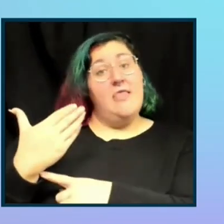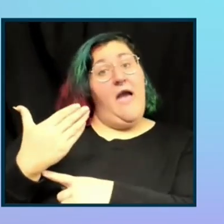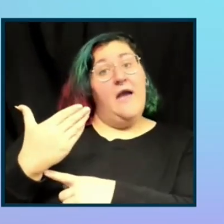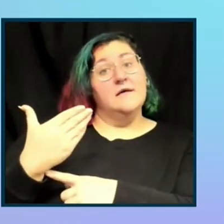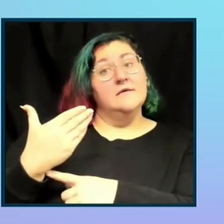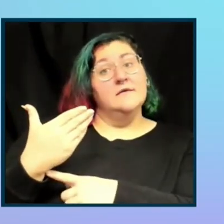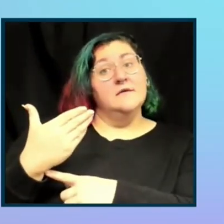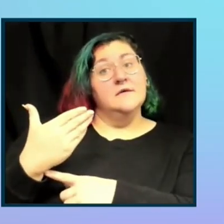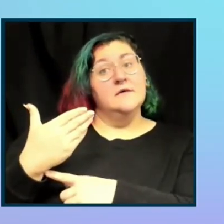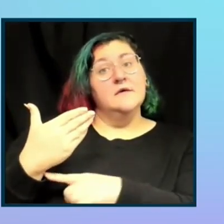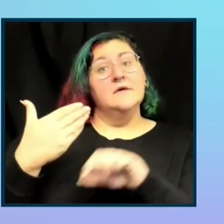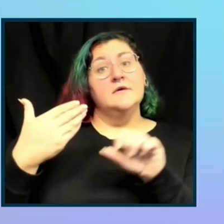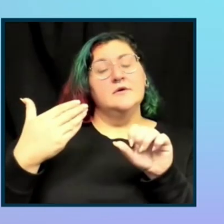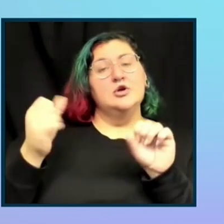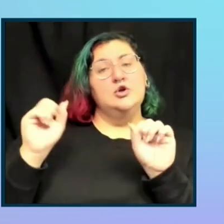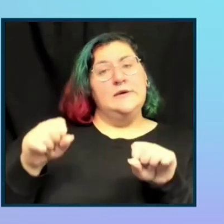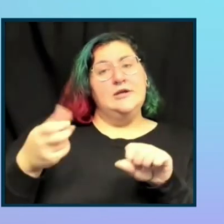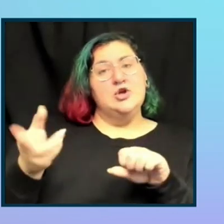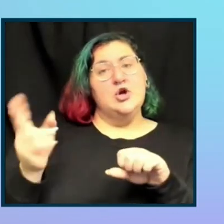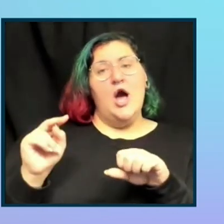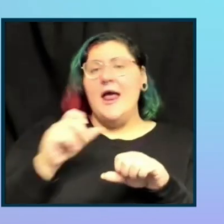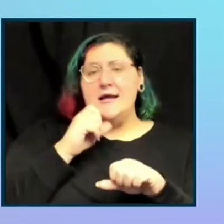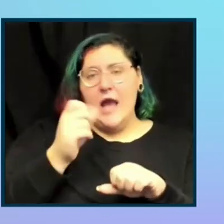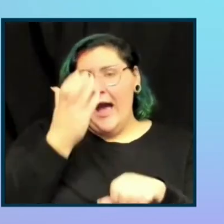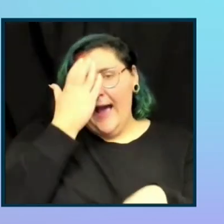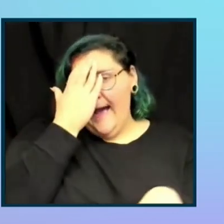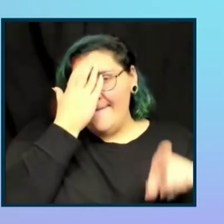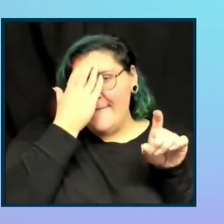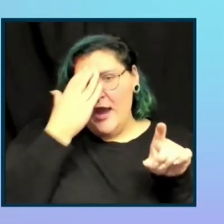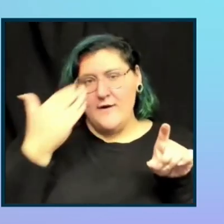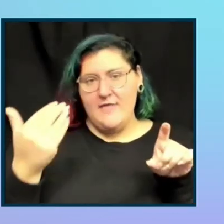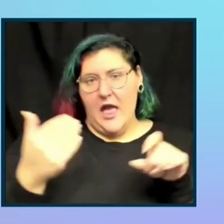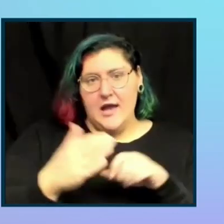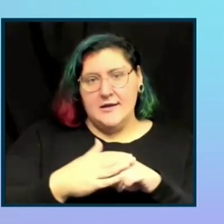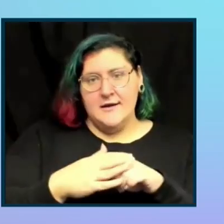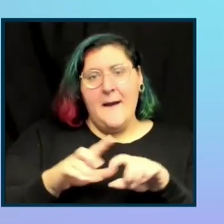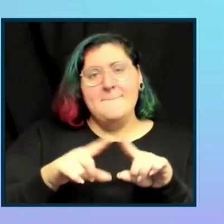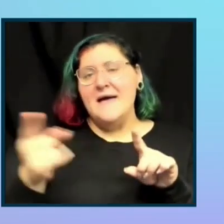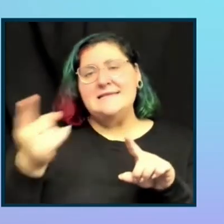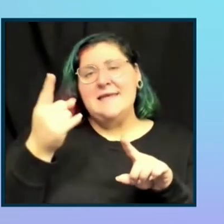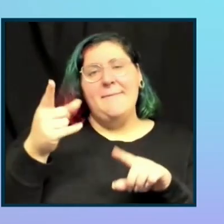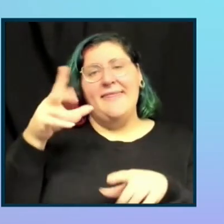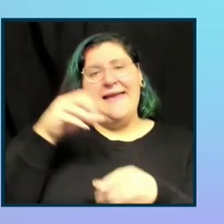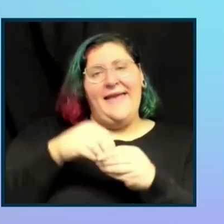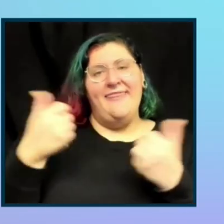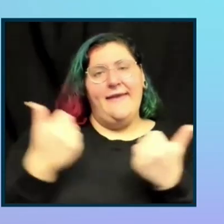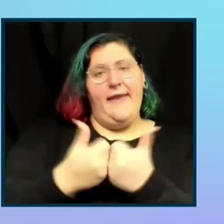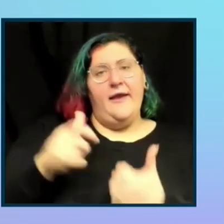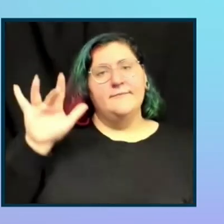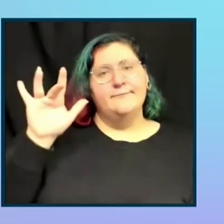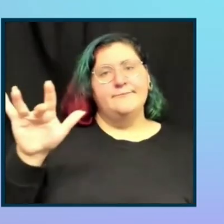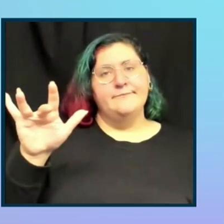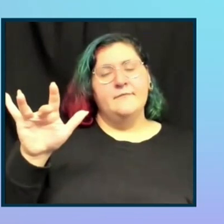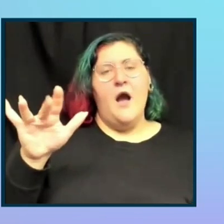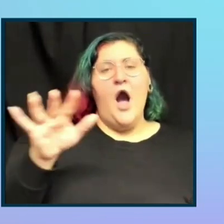not a pirate flag of course, but like a sort of thing in the code. Sure. Like sort of an option you can say, right.